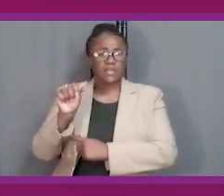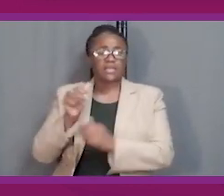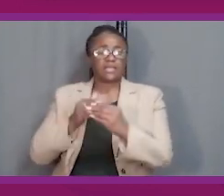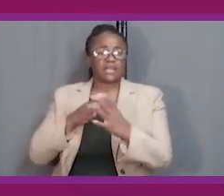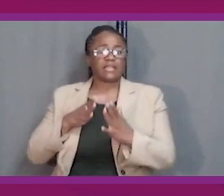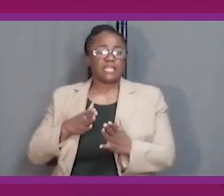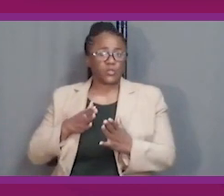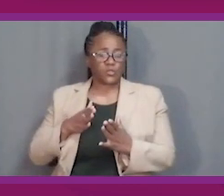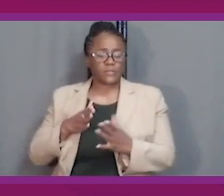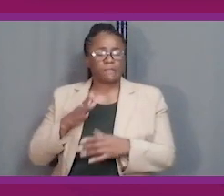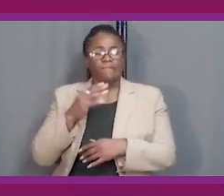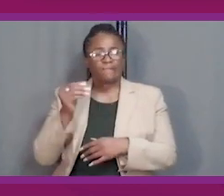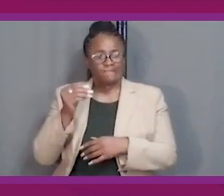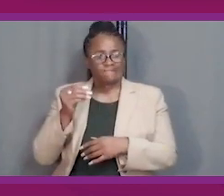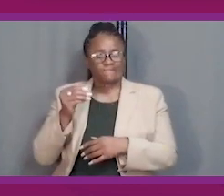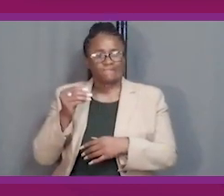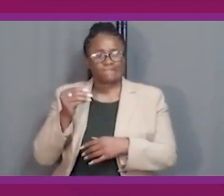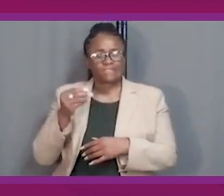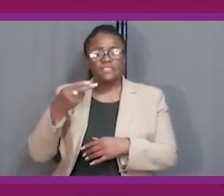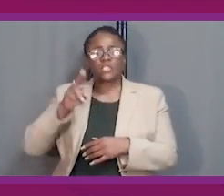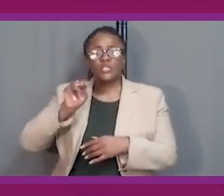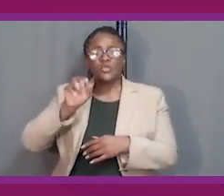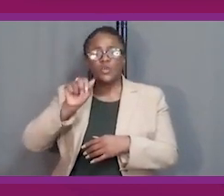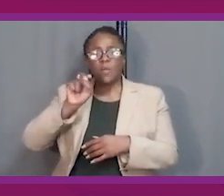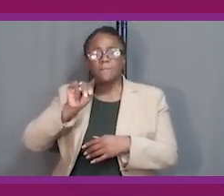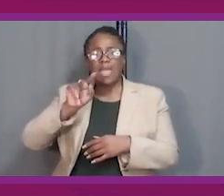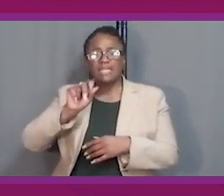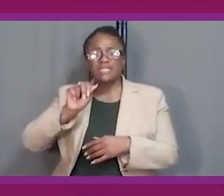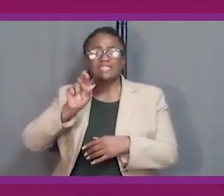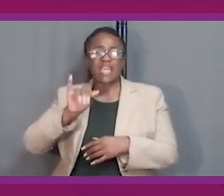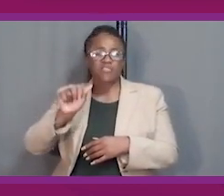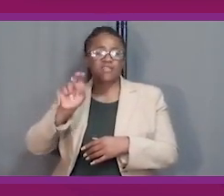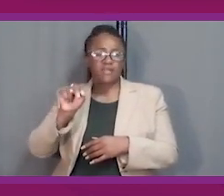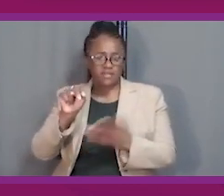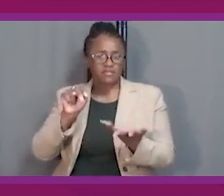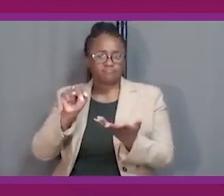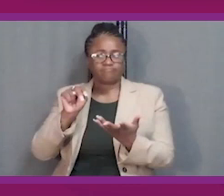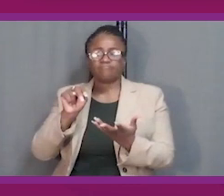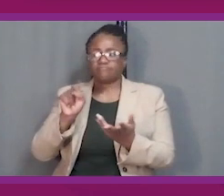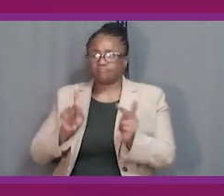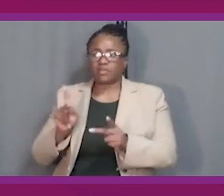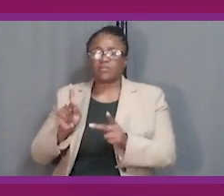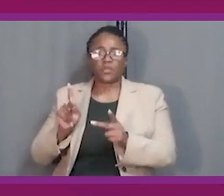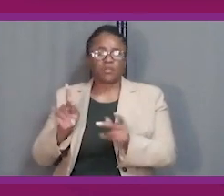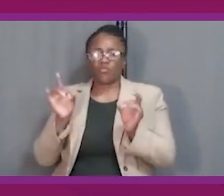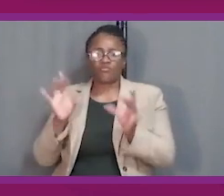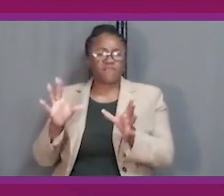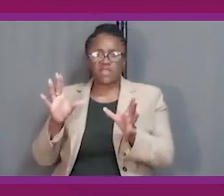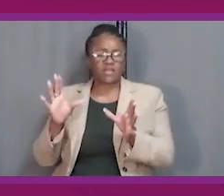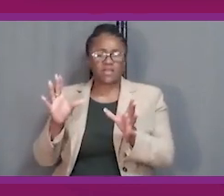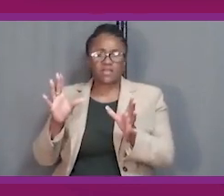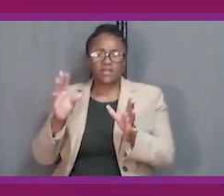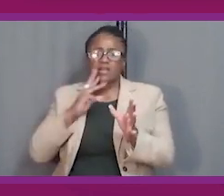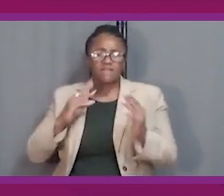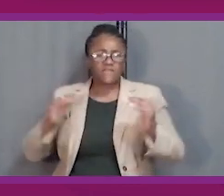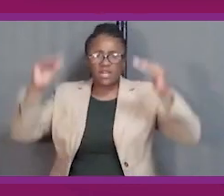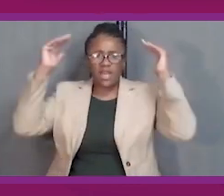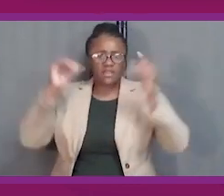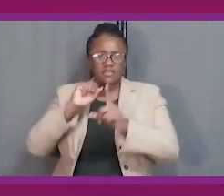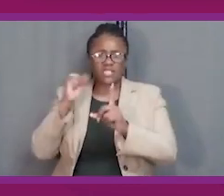horrific flooding situation in Pakistan. And for women and girls with disabilities in Pakistan,